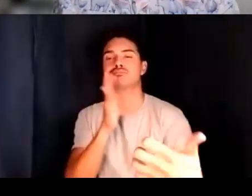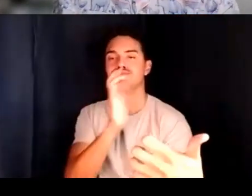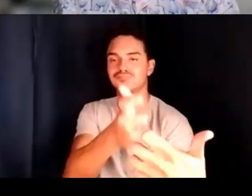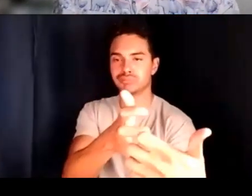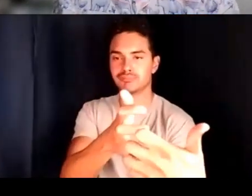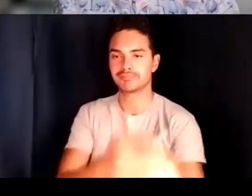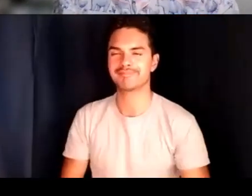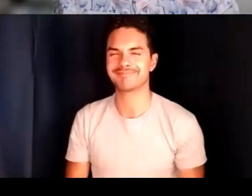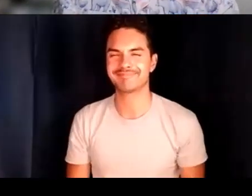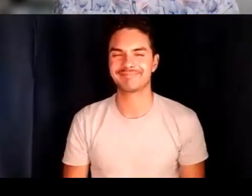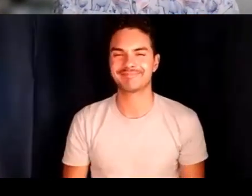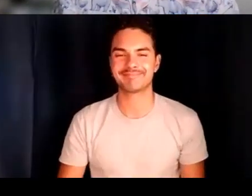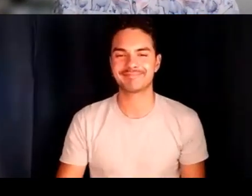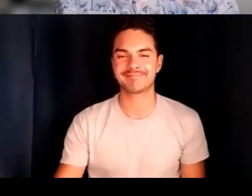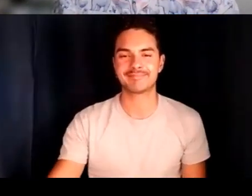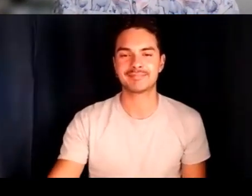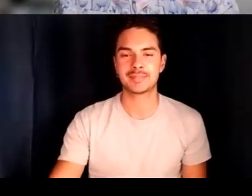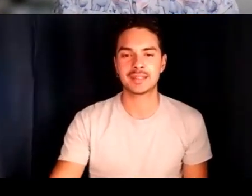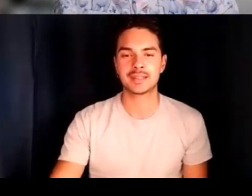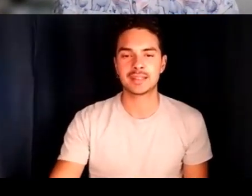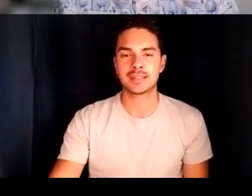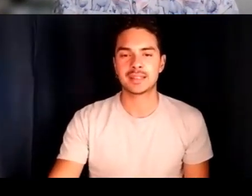I'm gonna give it like two more seconds before it closes.